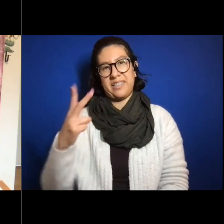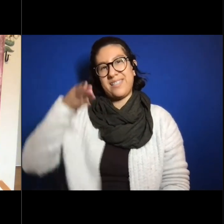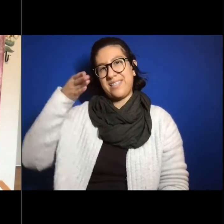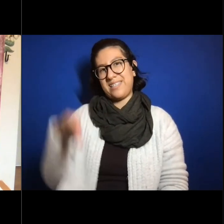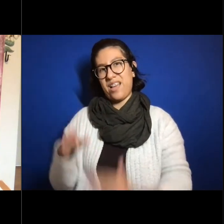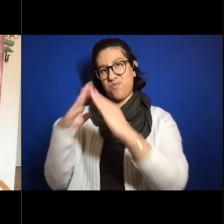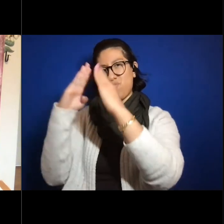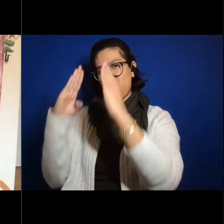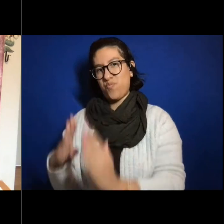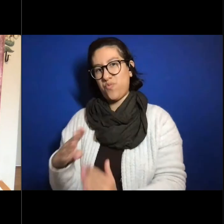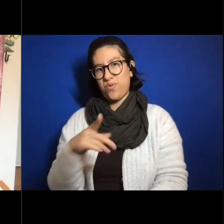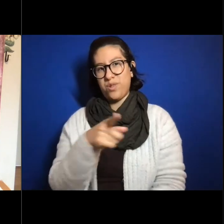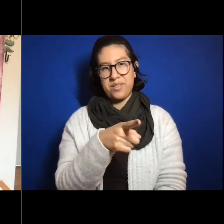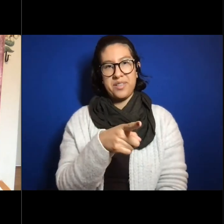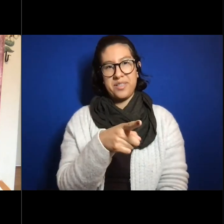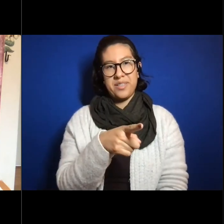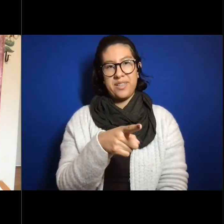And then I've got my main roof here.